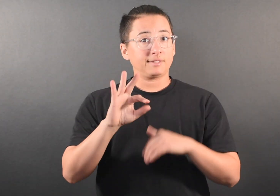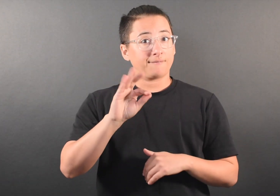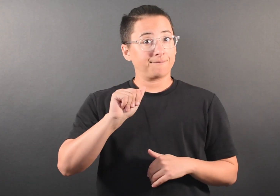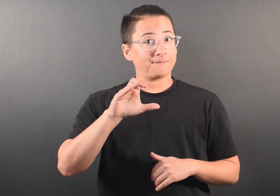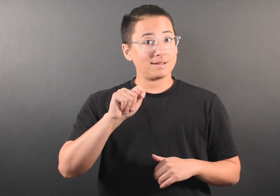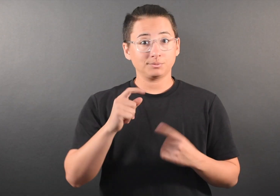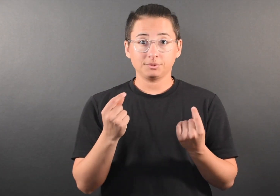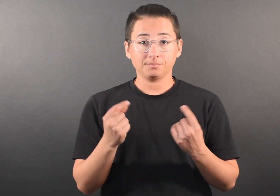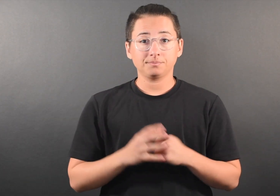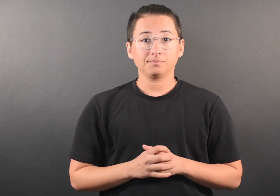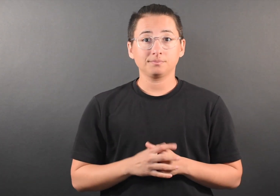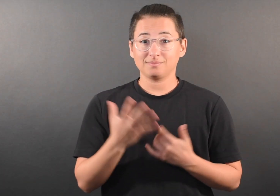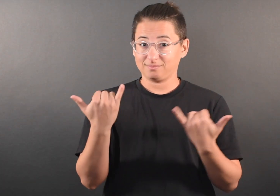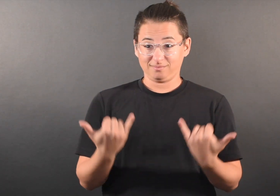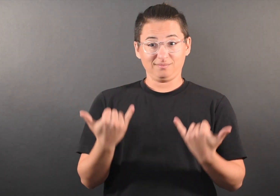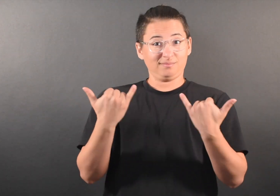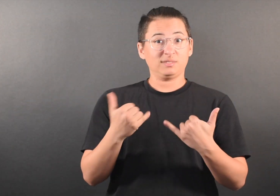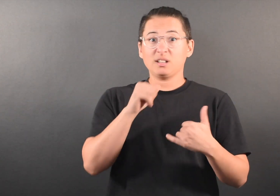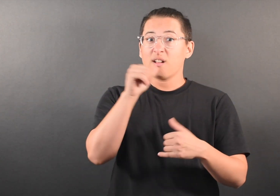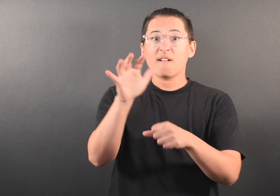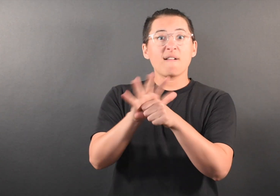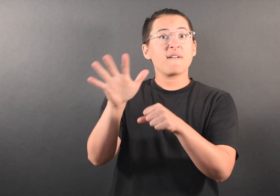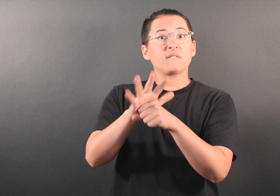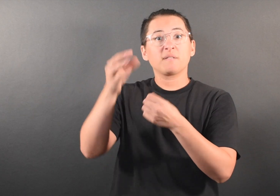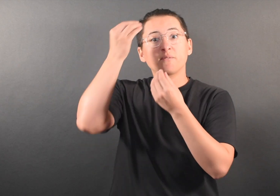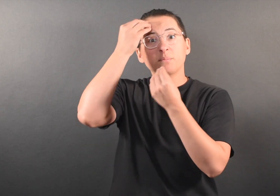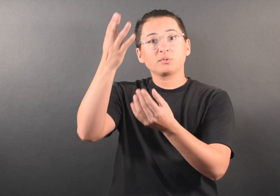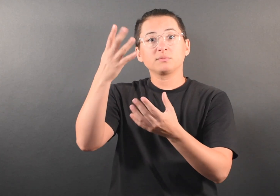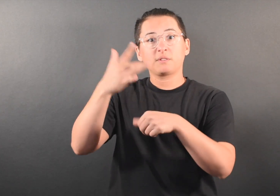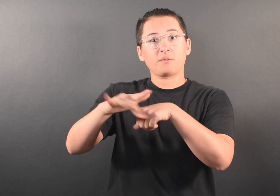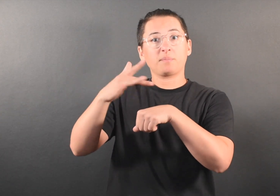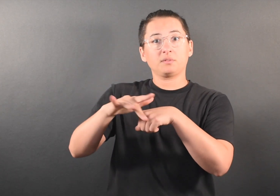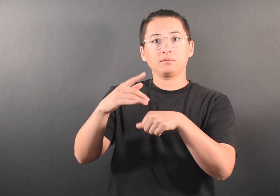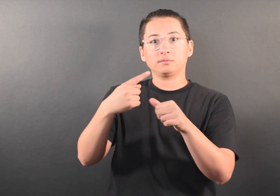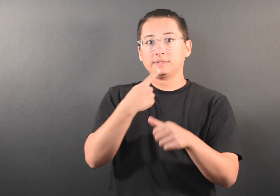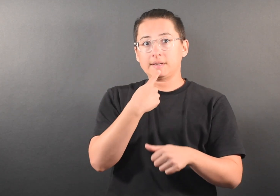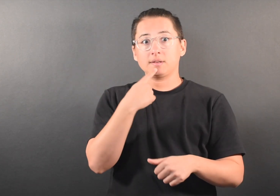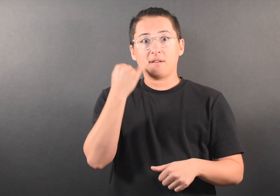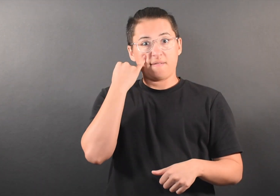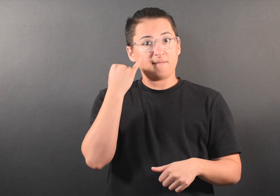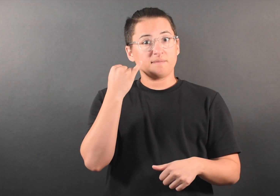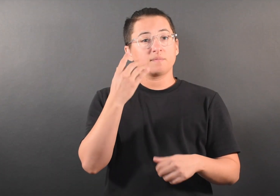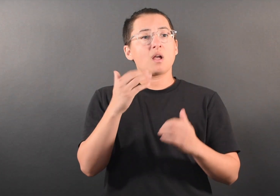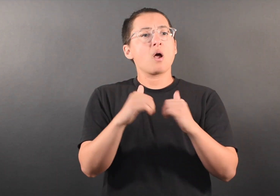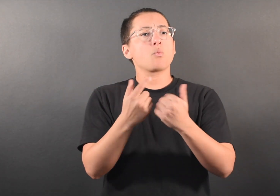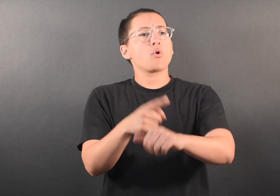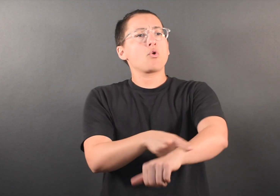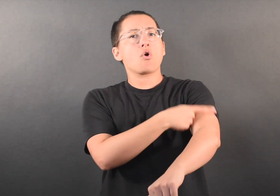Fact: There is not enough information currently available to say if or for